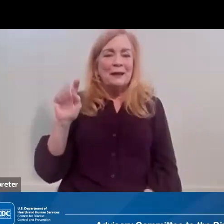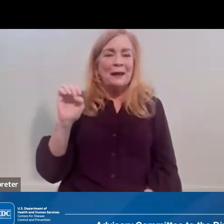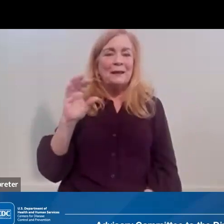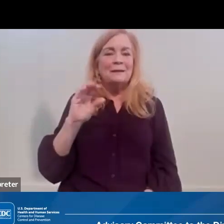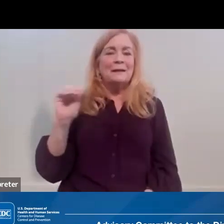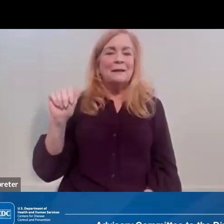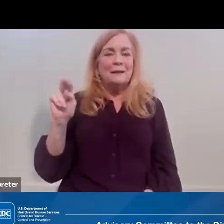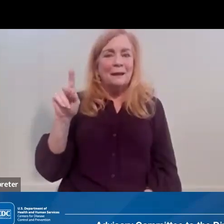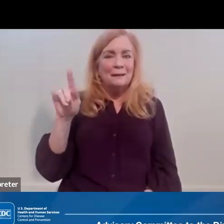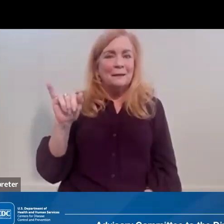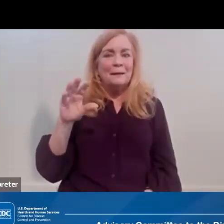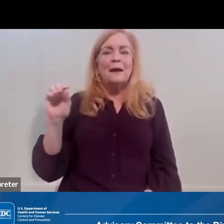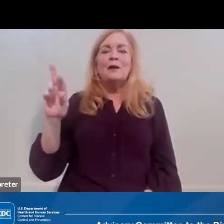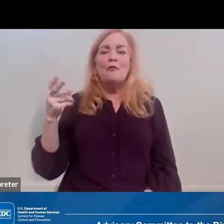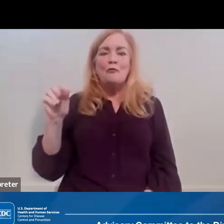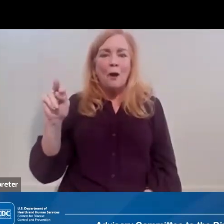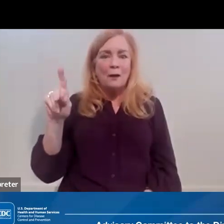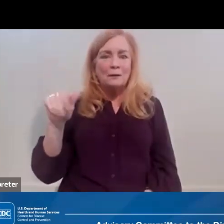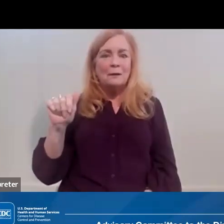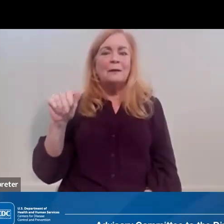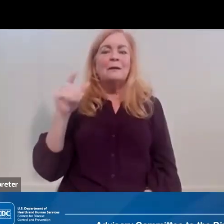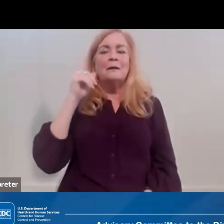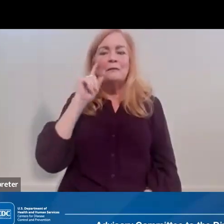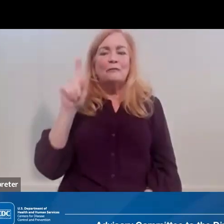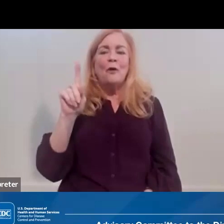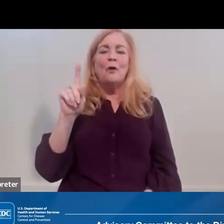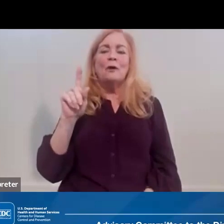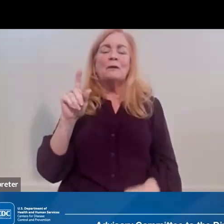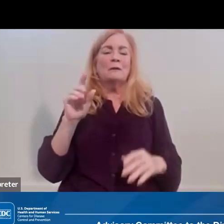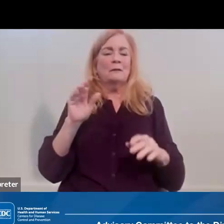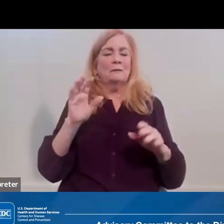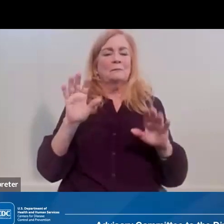for your leadership here and your leadership moving forward in making this happen.